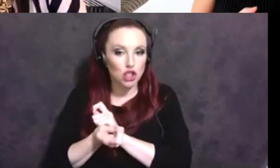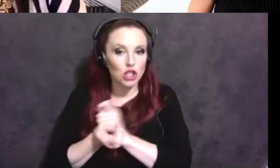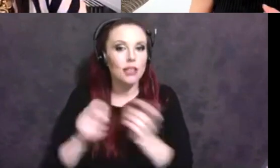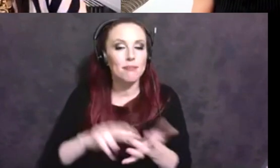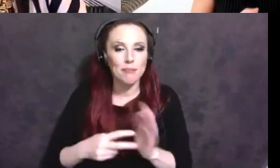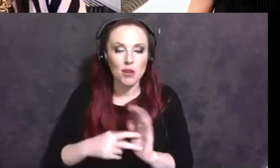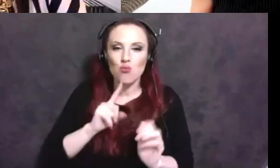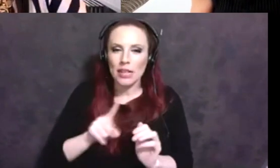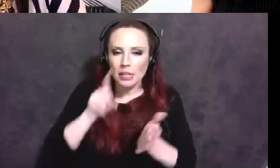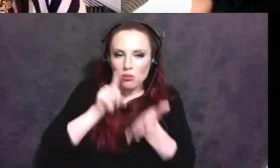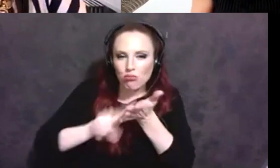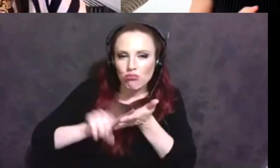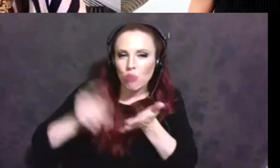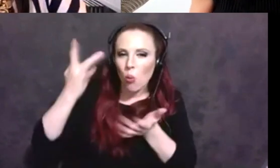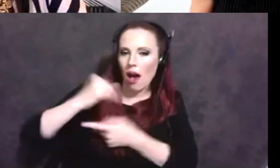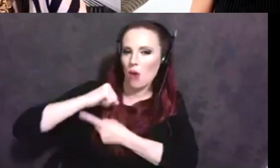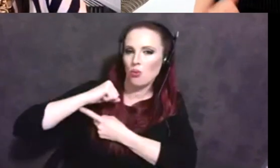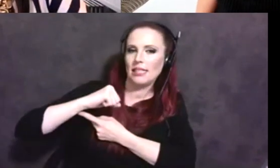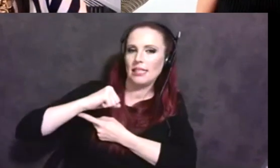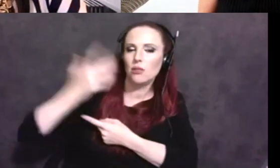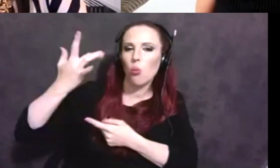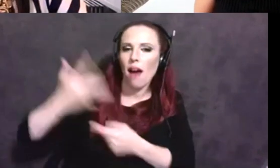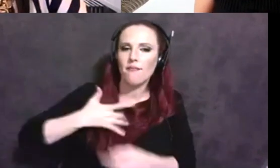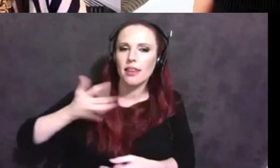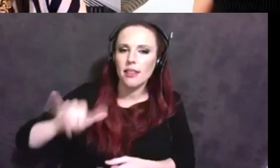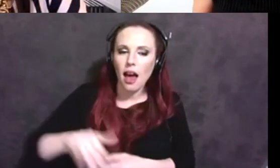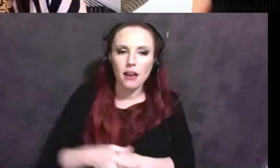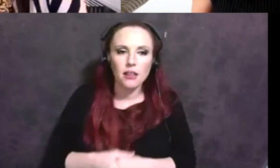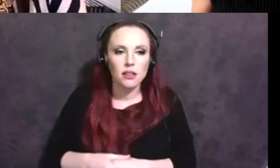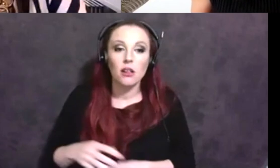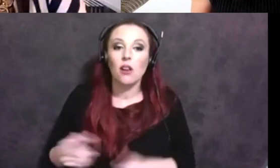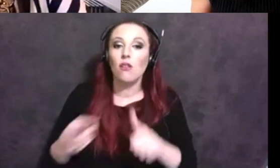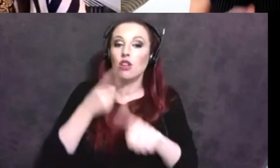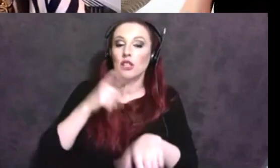is really important for people new to this to recognize. If you feel a resistance, that